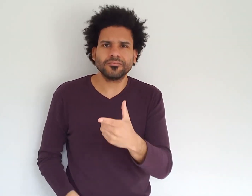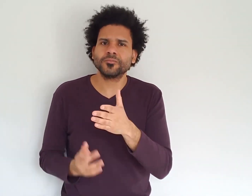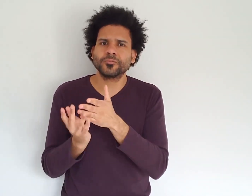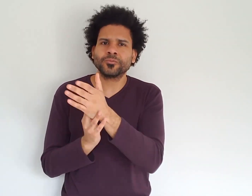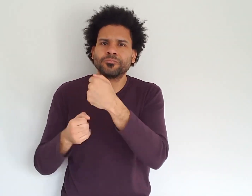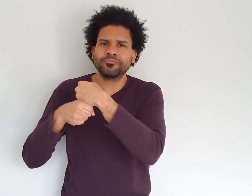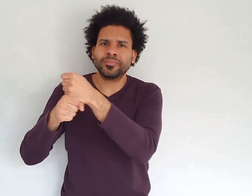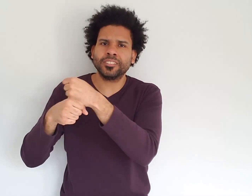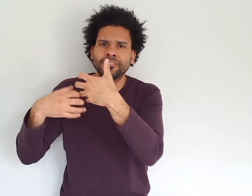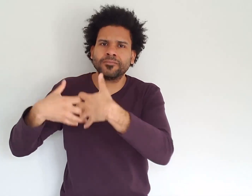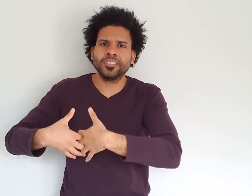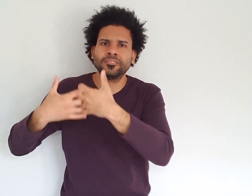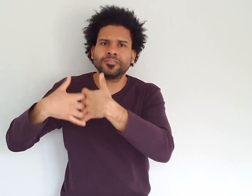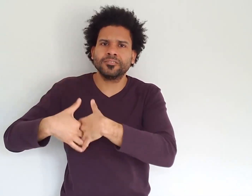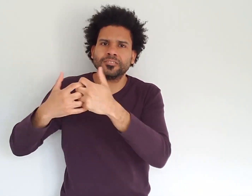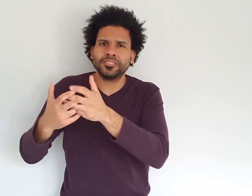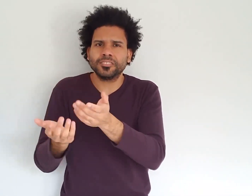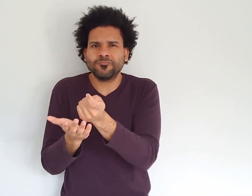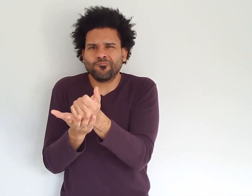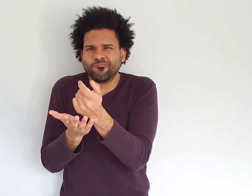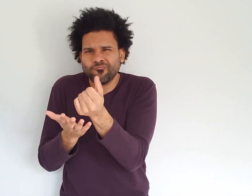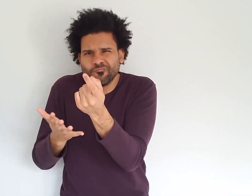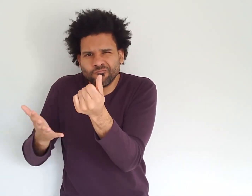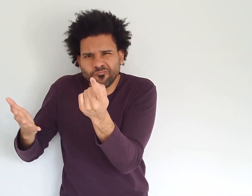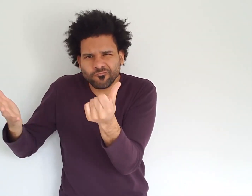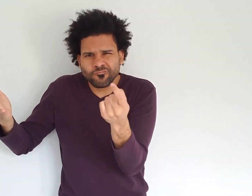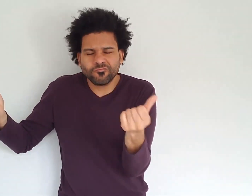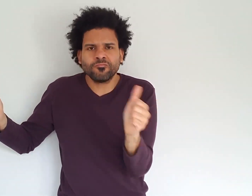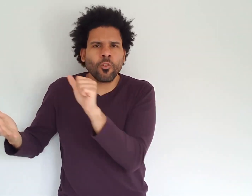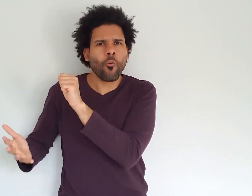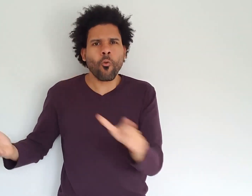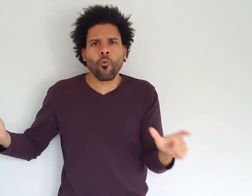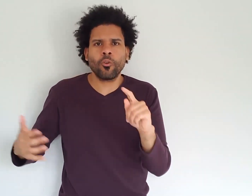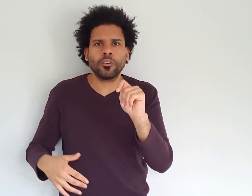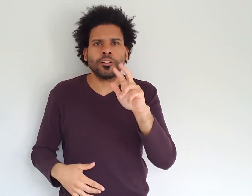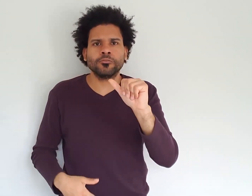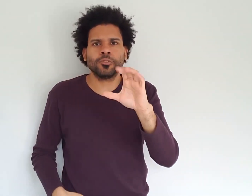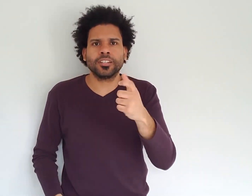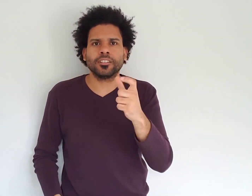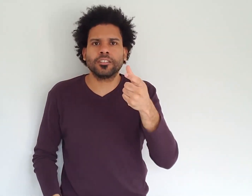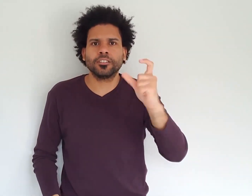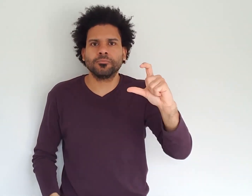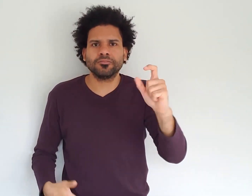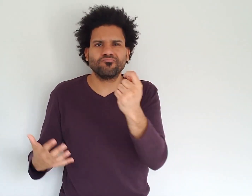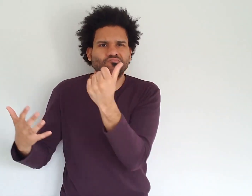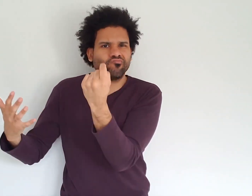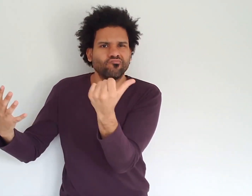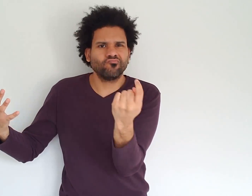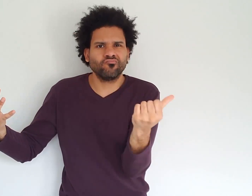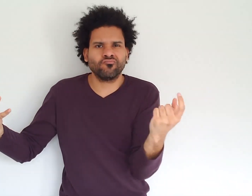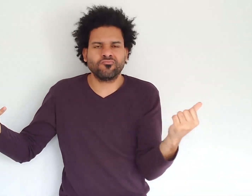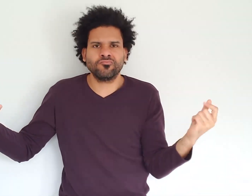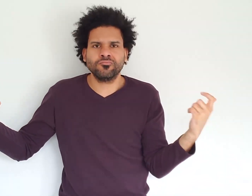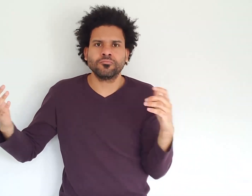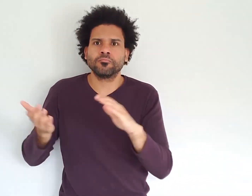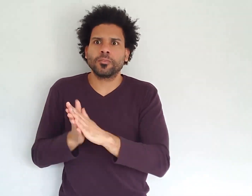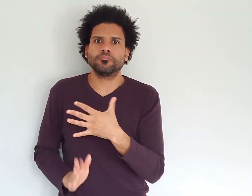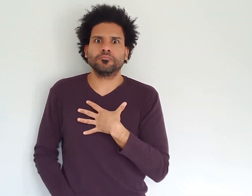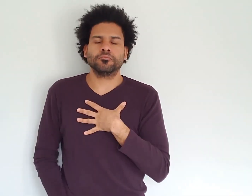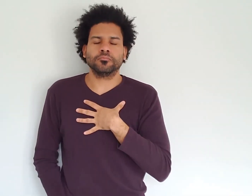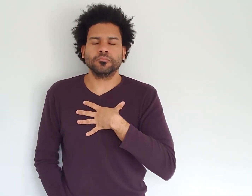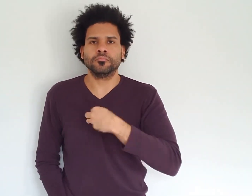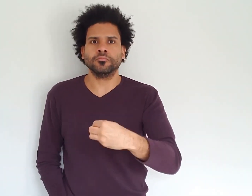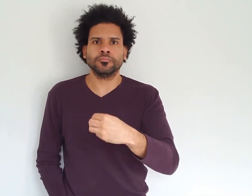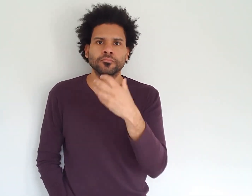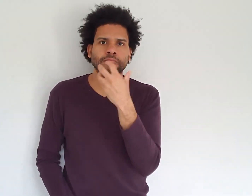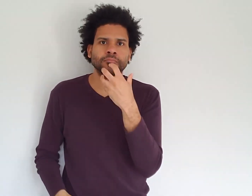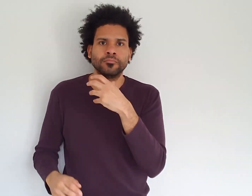because it is highly manufactured by removing all trace elements. As a result, the salt becomes so white.